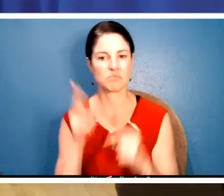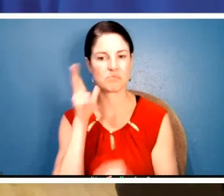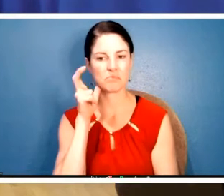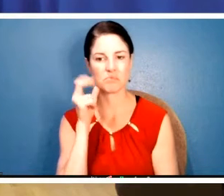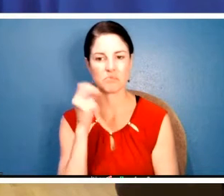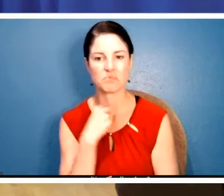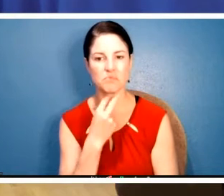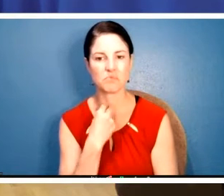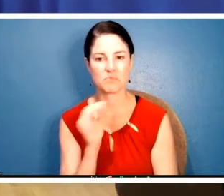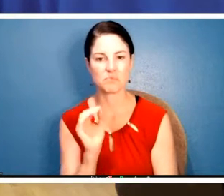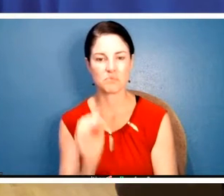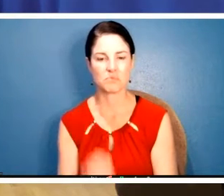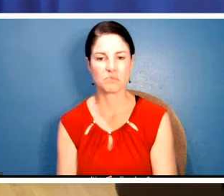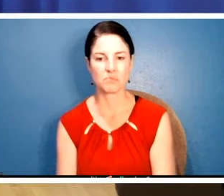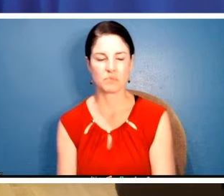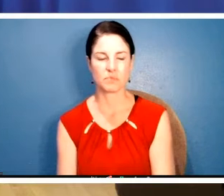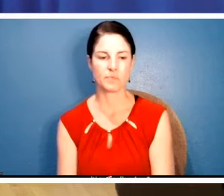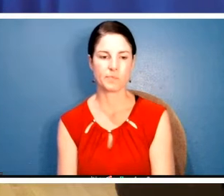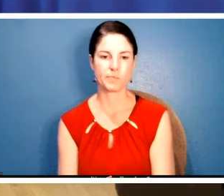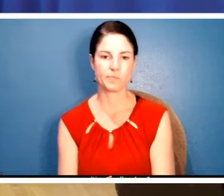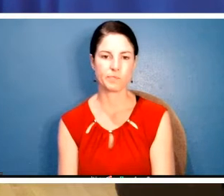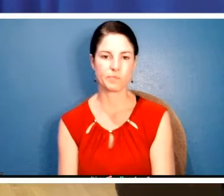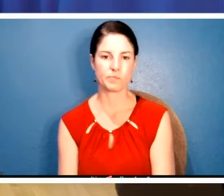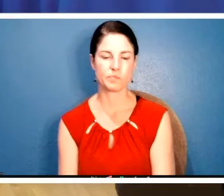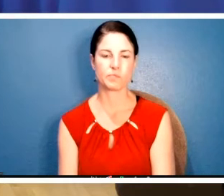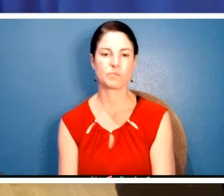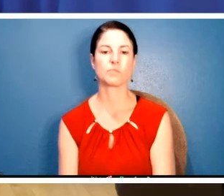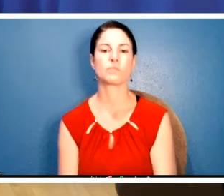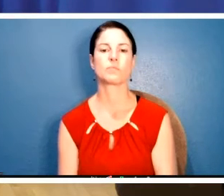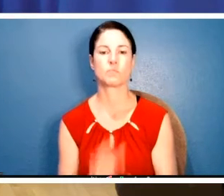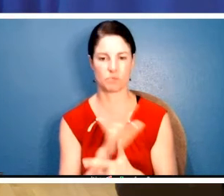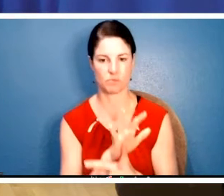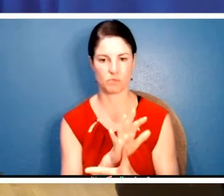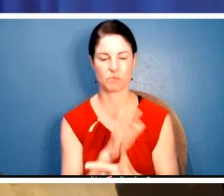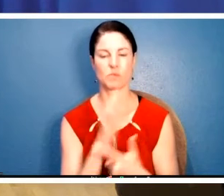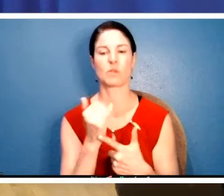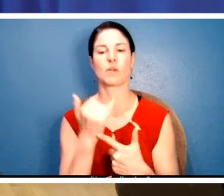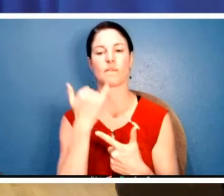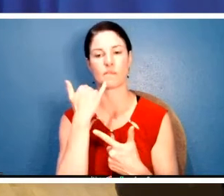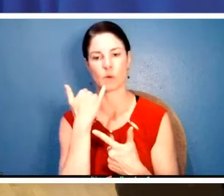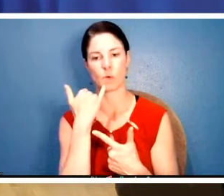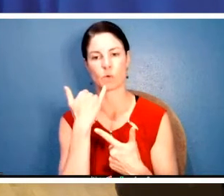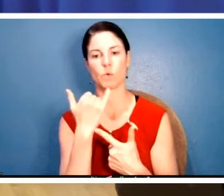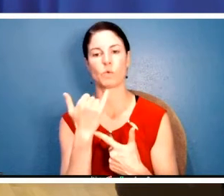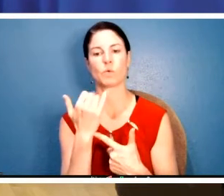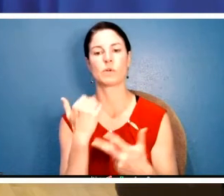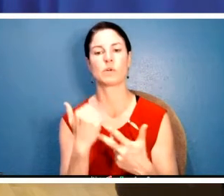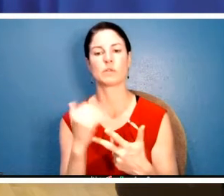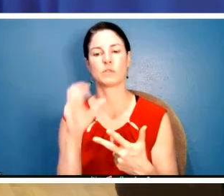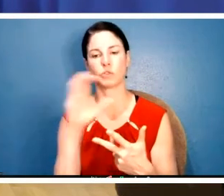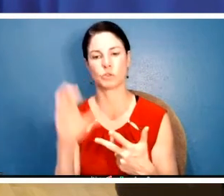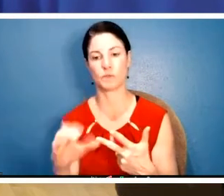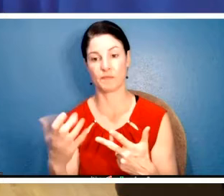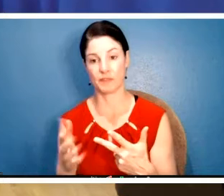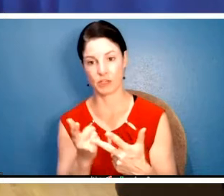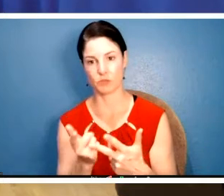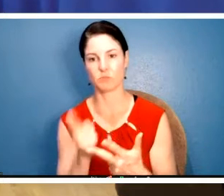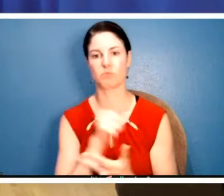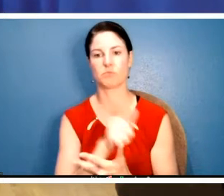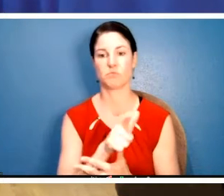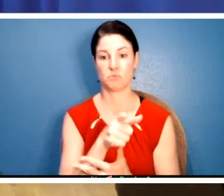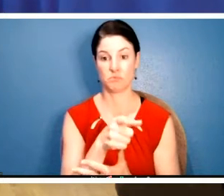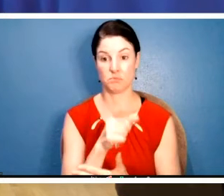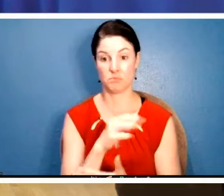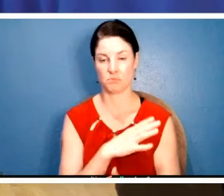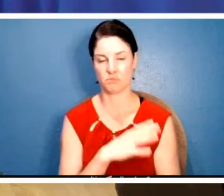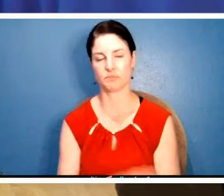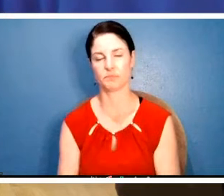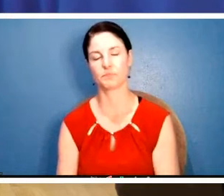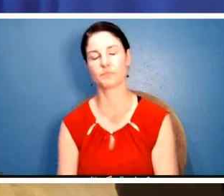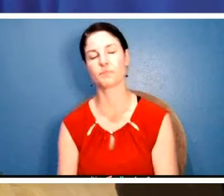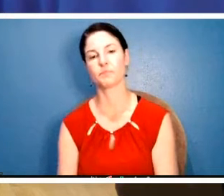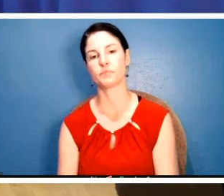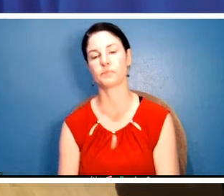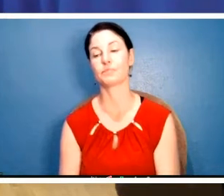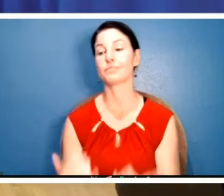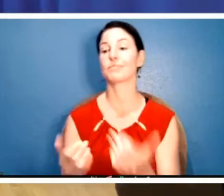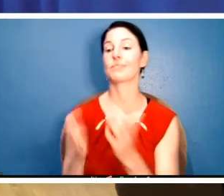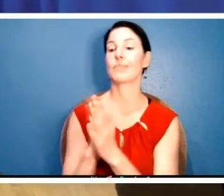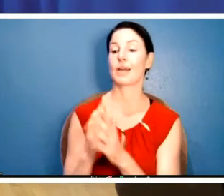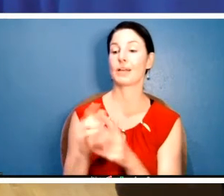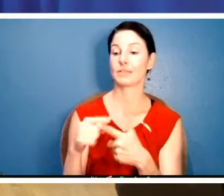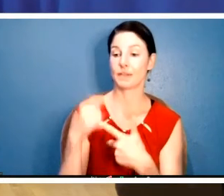SacGov: Okay okay we'll go to the phones and zoom and then we will circle back through great okay so i'm going to go ahead and ask the Clerk of the boards office, if anyone is on the phone line.